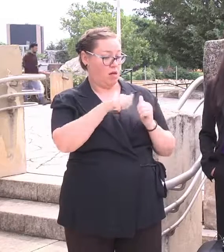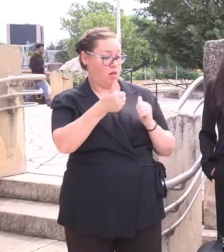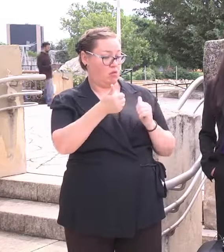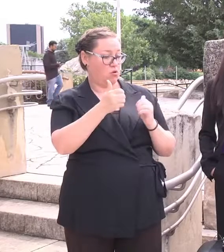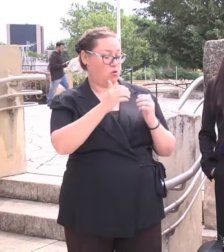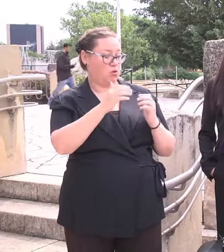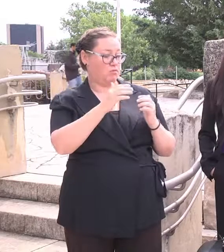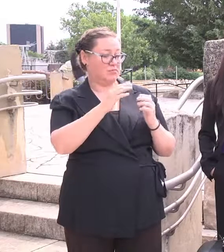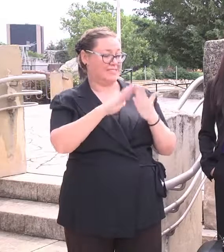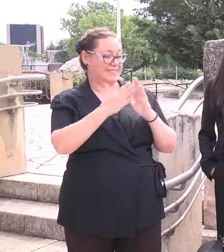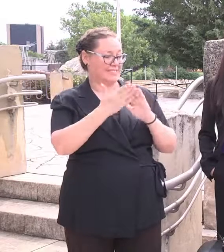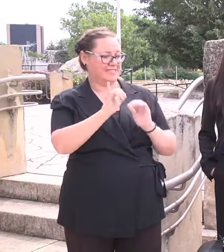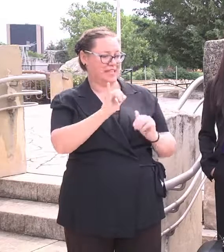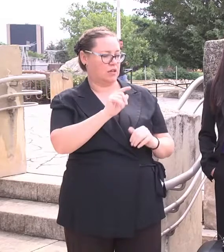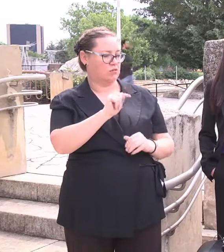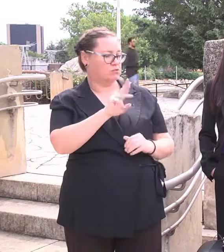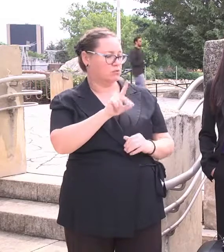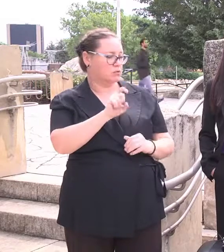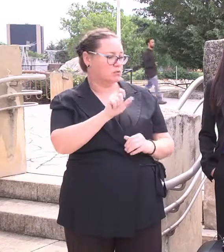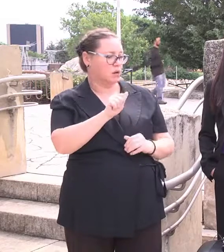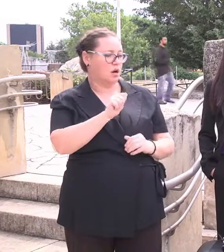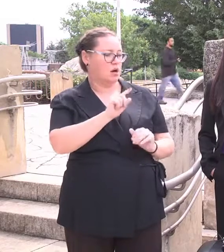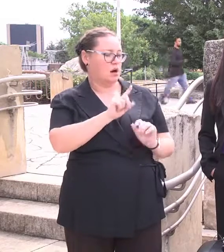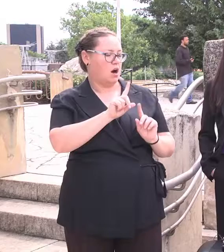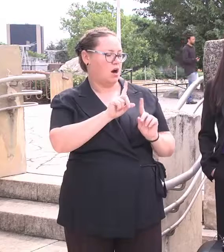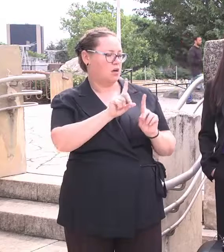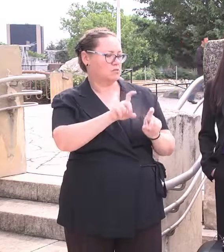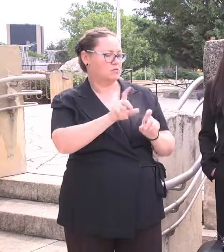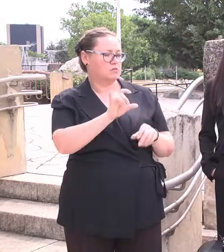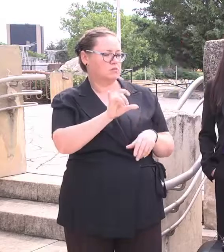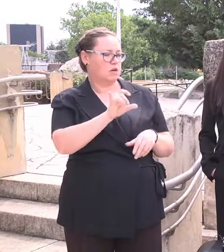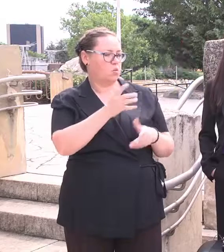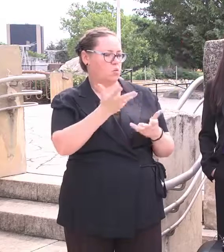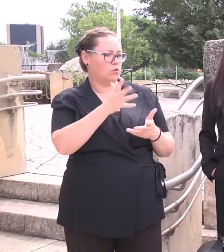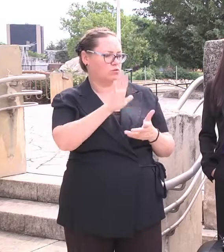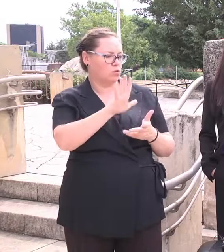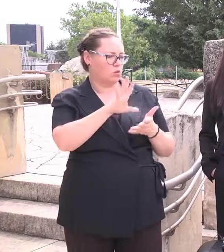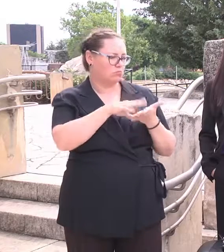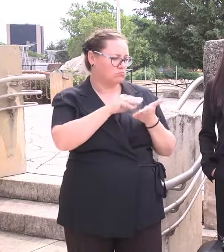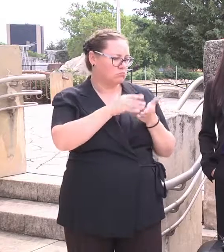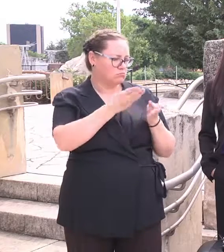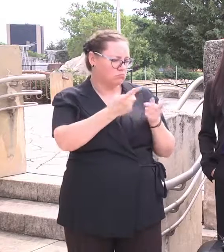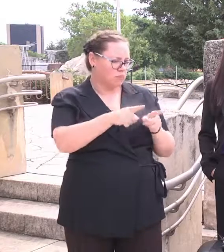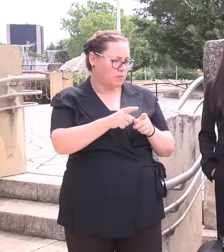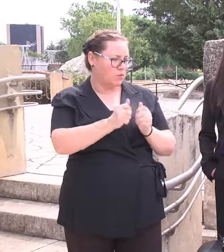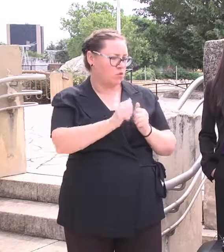like Tulsa um to just kind of find out like what they did in terms of rectifying sitation